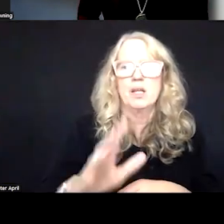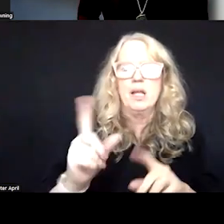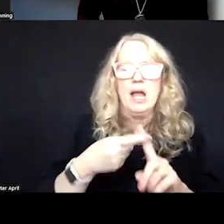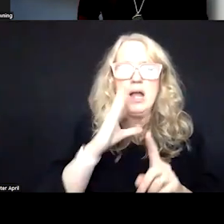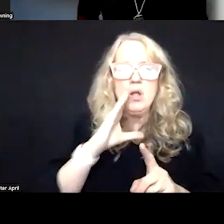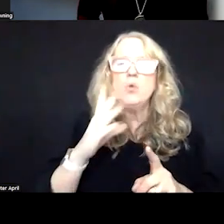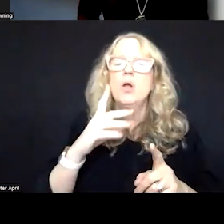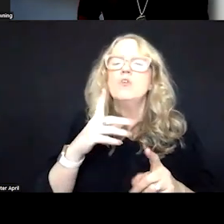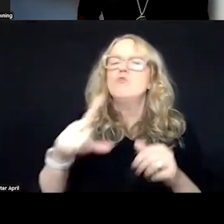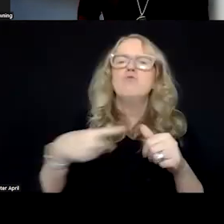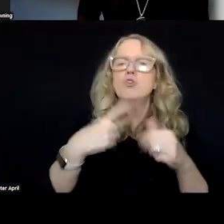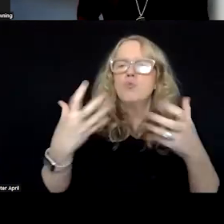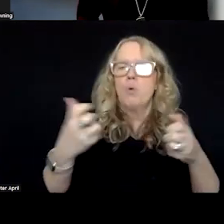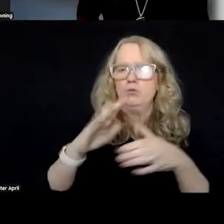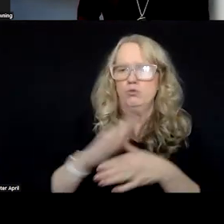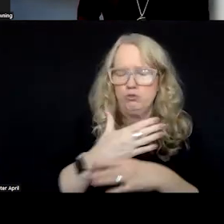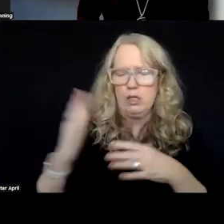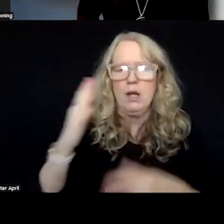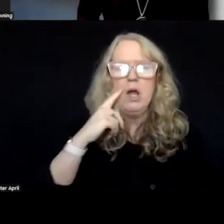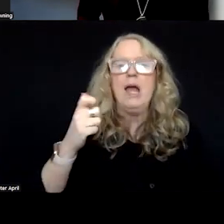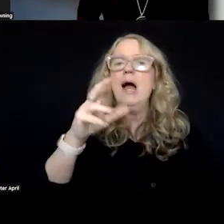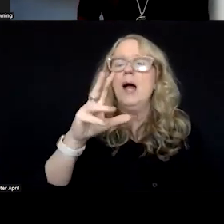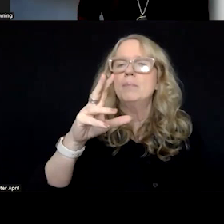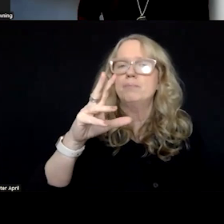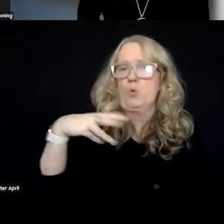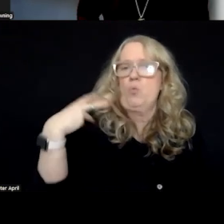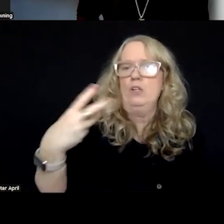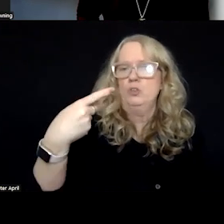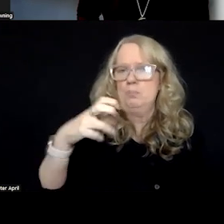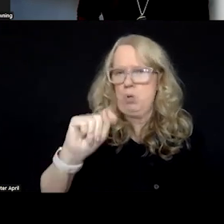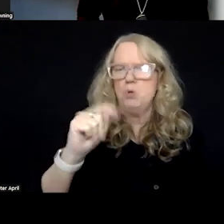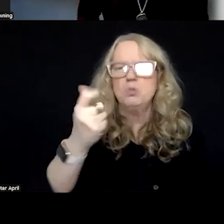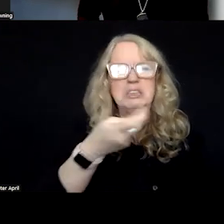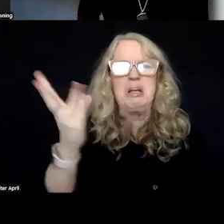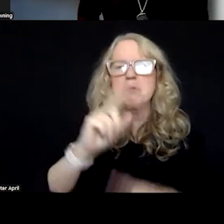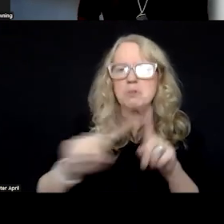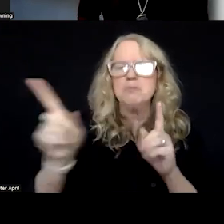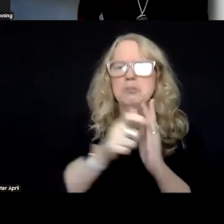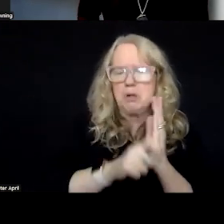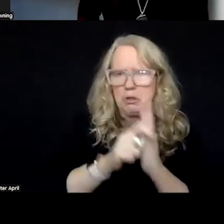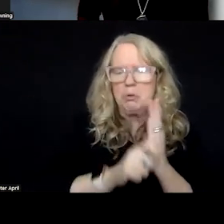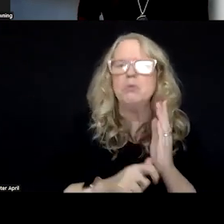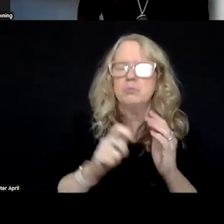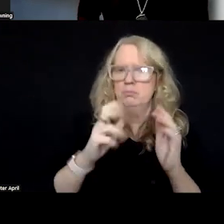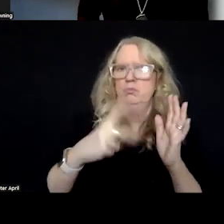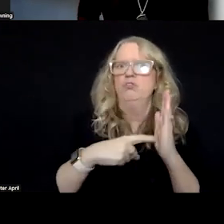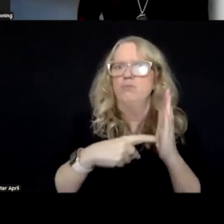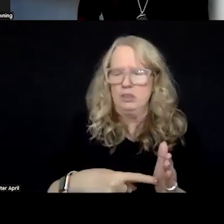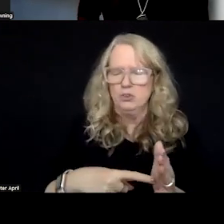THE FIRST ONE IS A WASHINGTON POST ARTICLE THAT FEATURED LEGAL